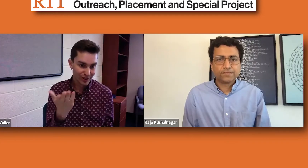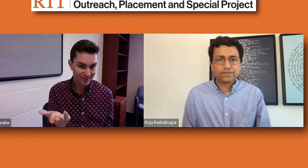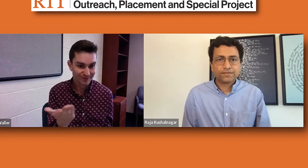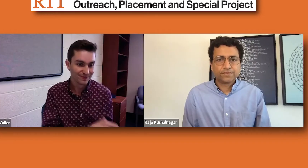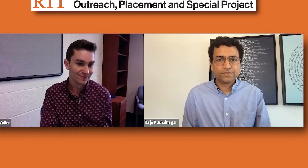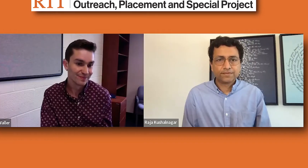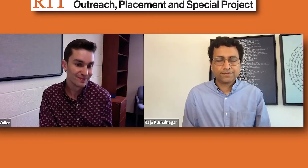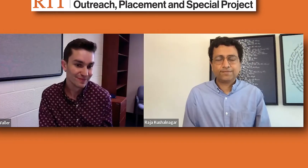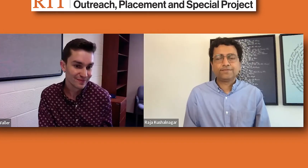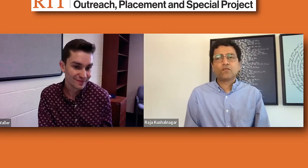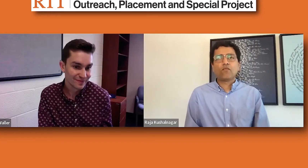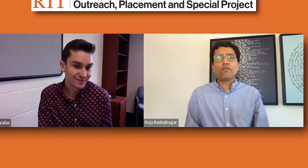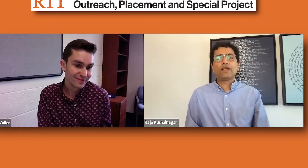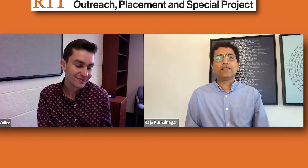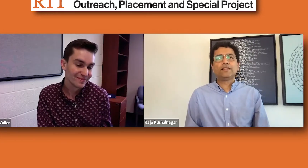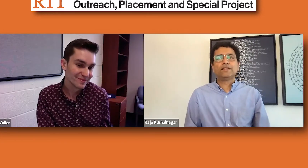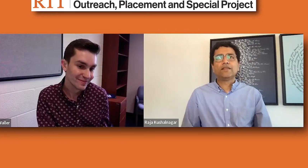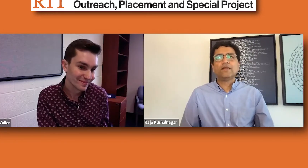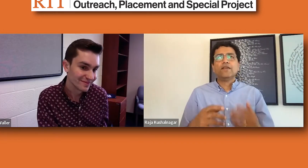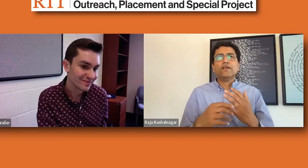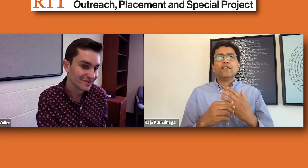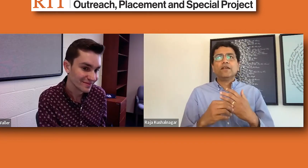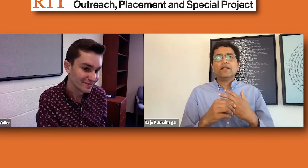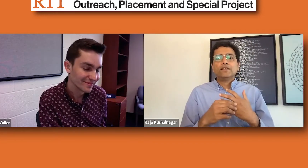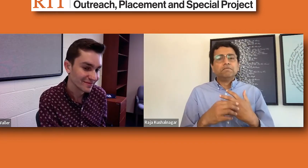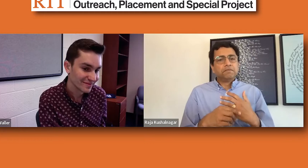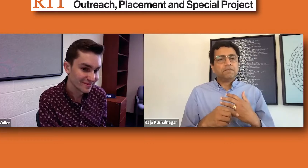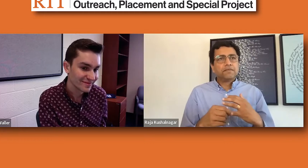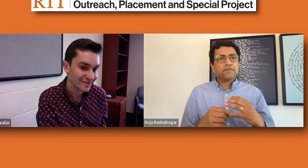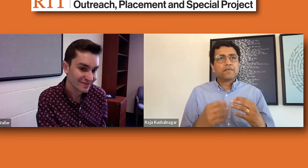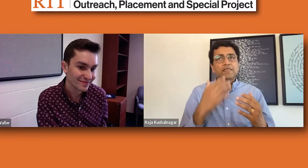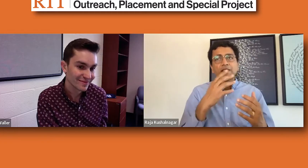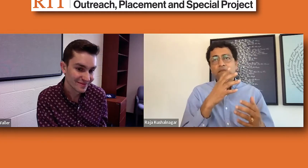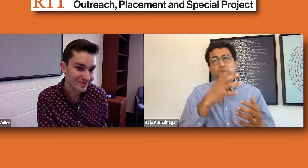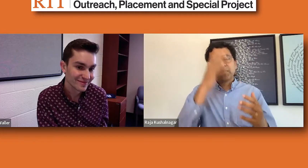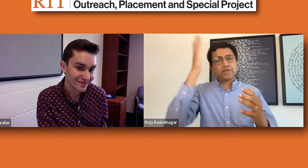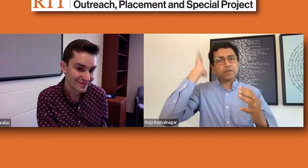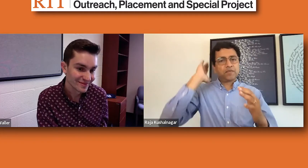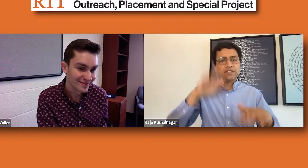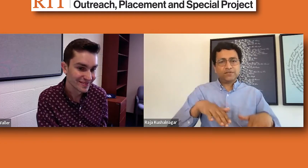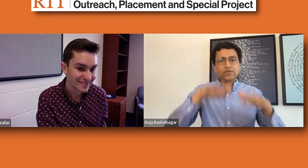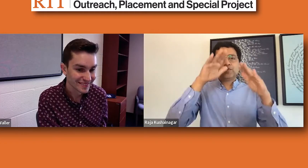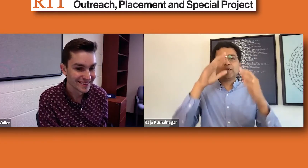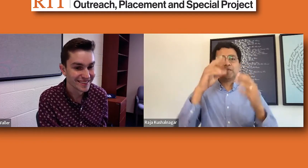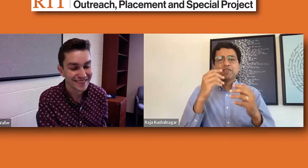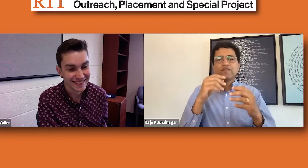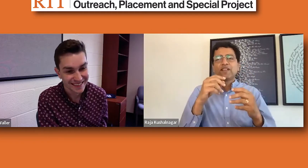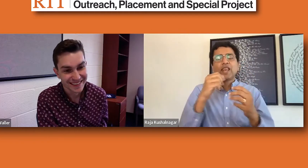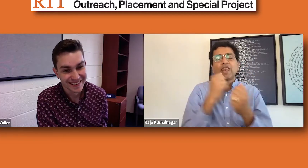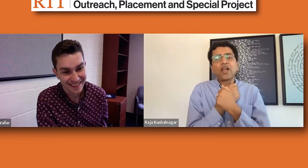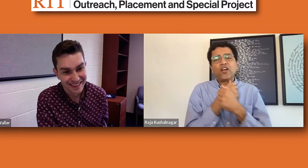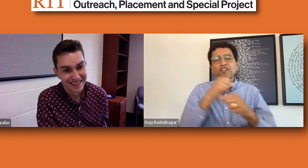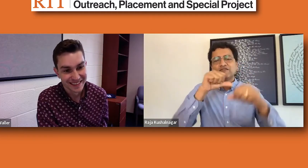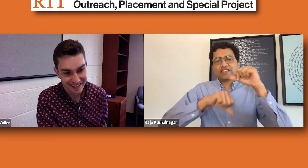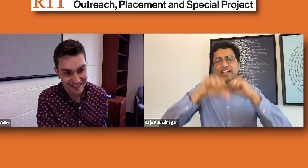today? Well, I think I mentioned before,